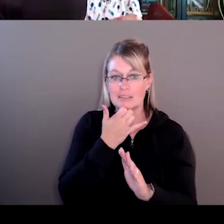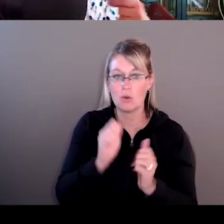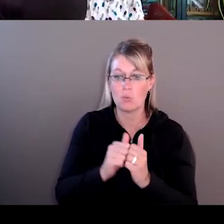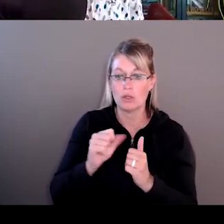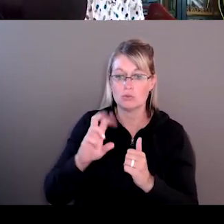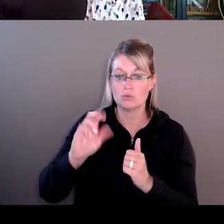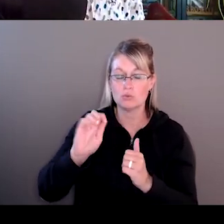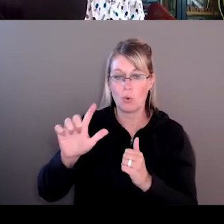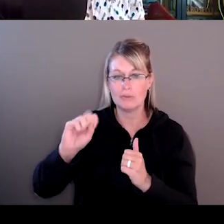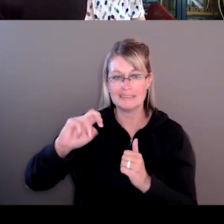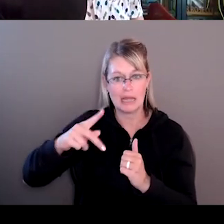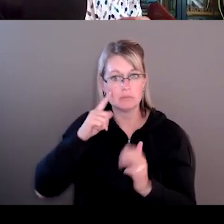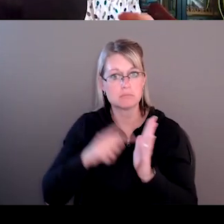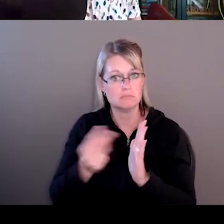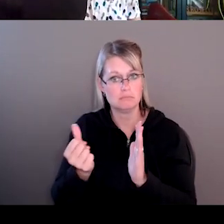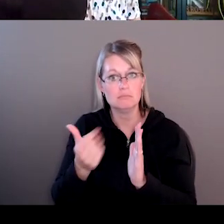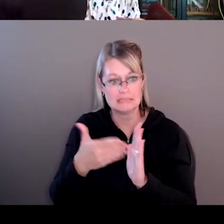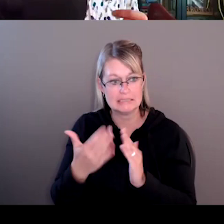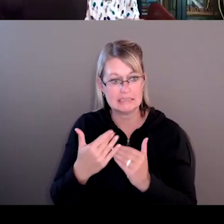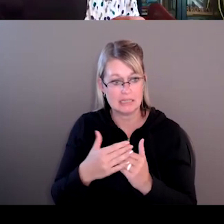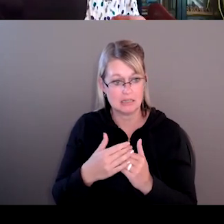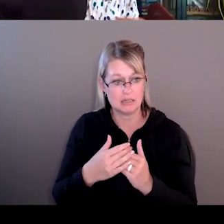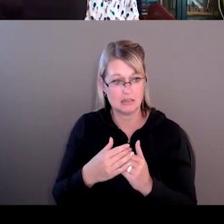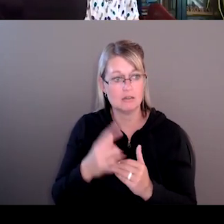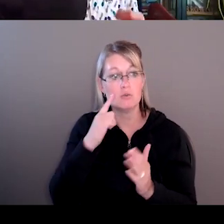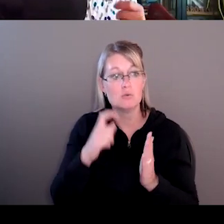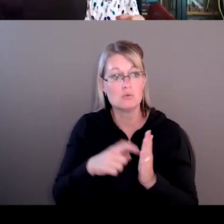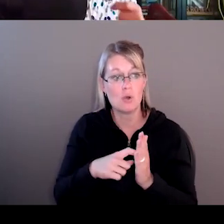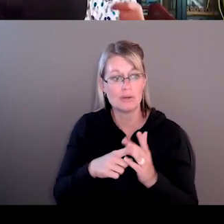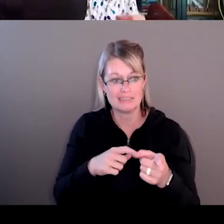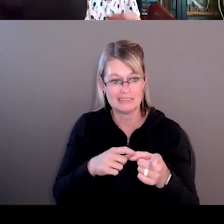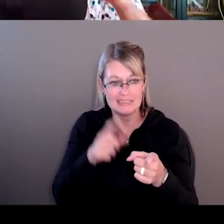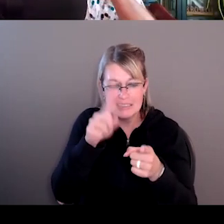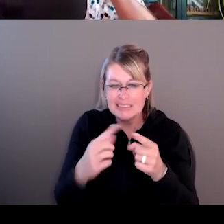can spot pretty quickly. In this case, the book author is taking up too much space,